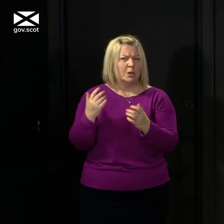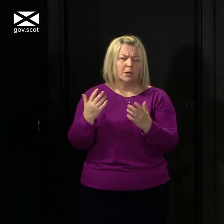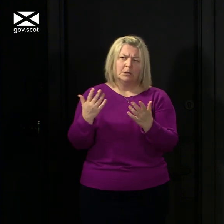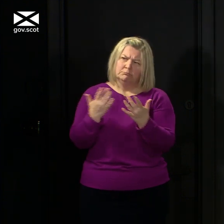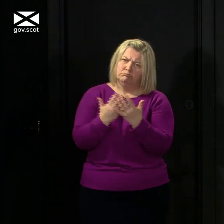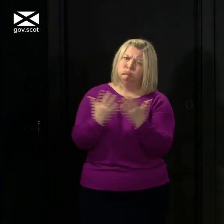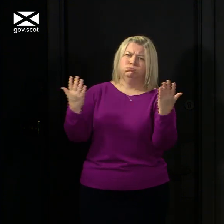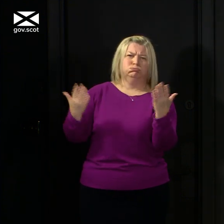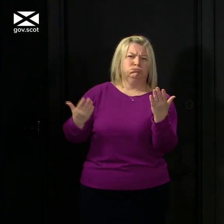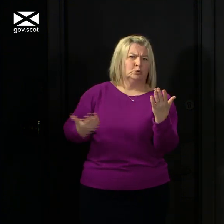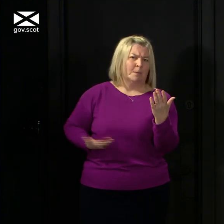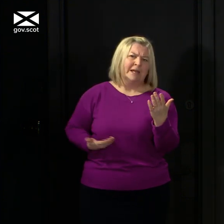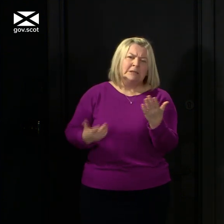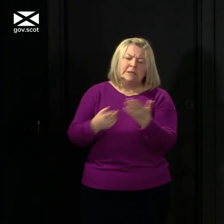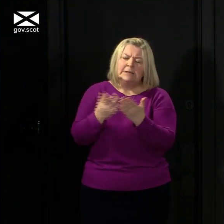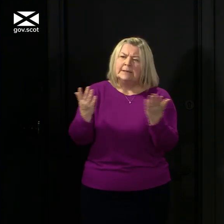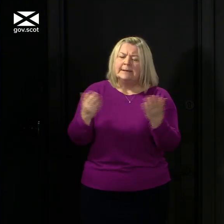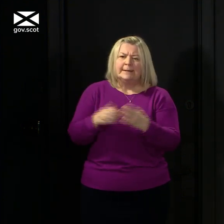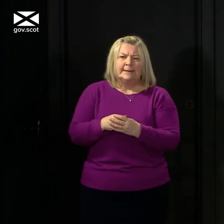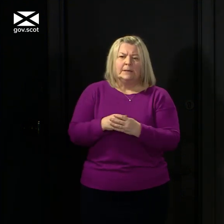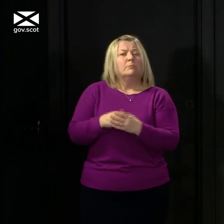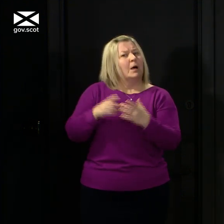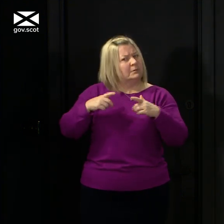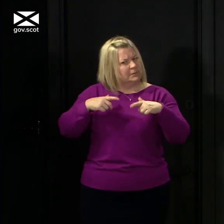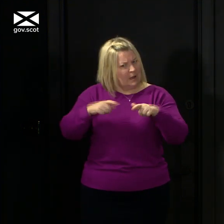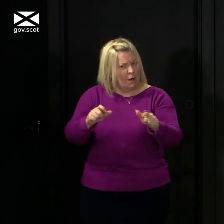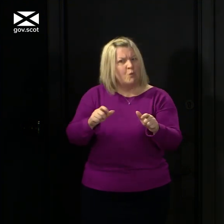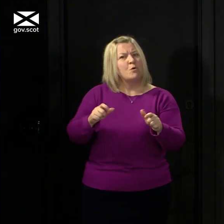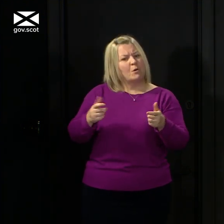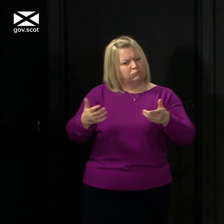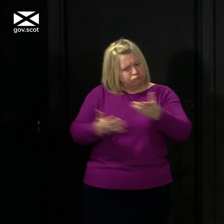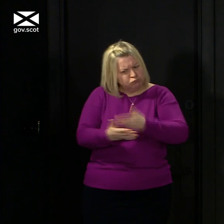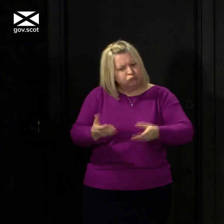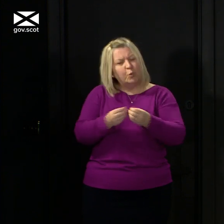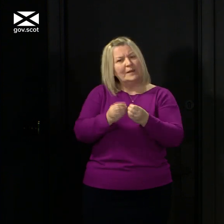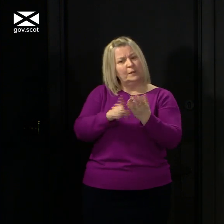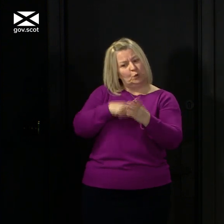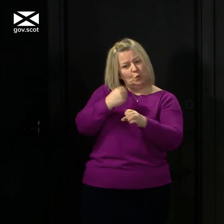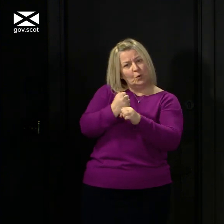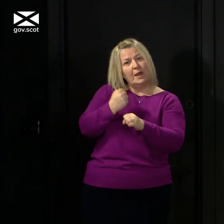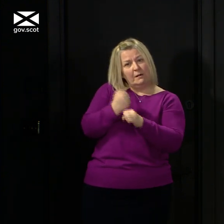to review, discuss with the UK Government, and consider on an ongoing basis further support